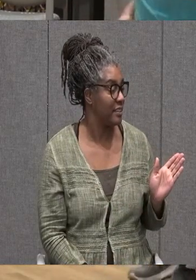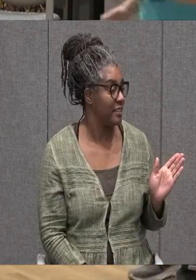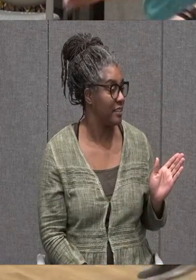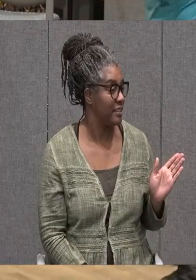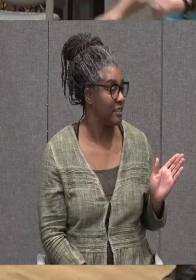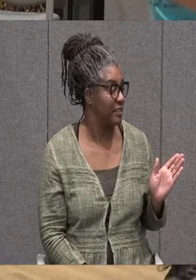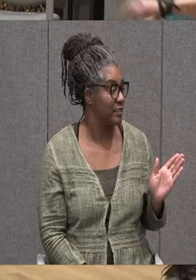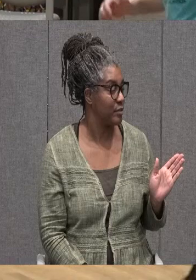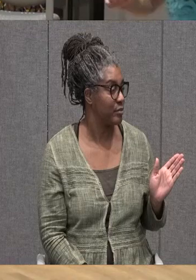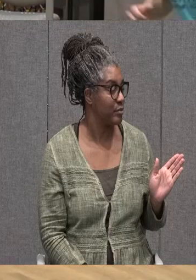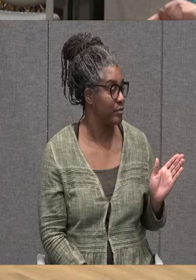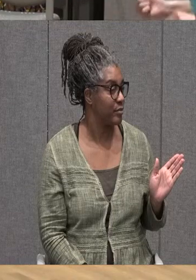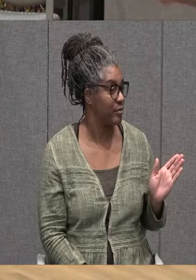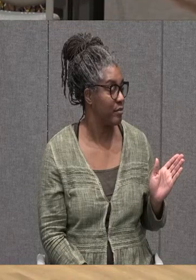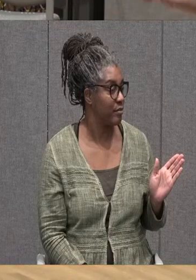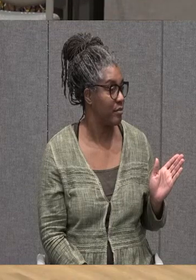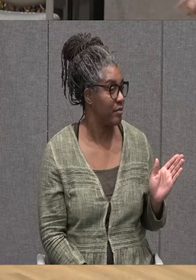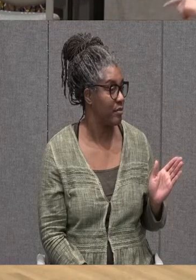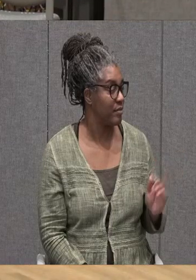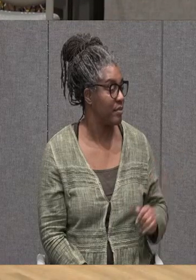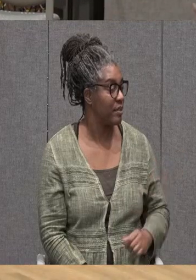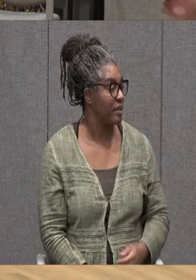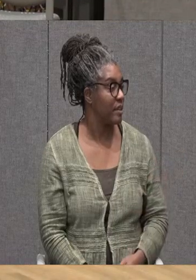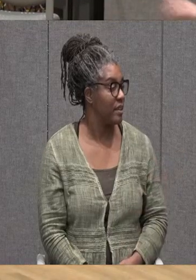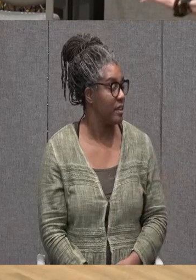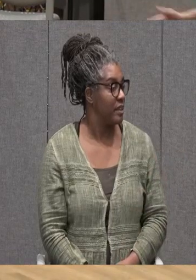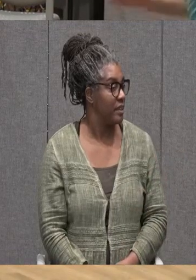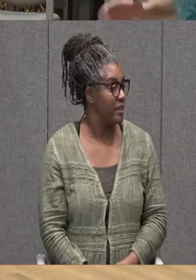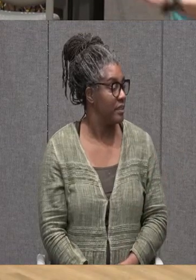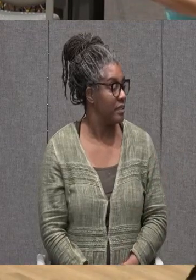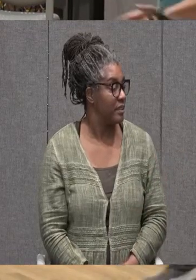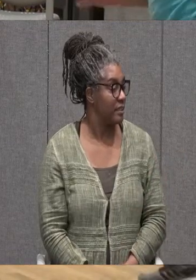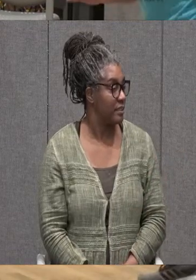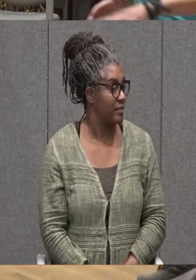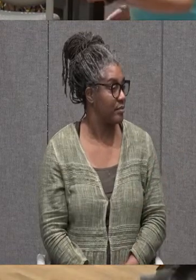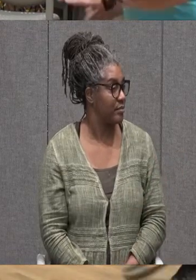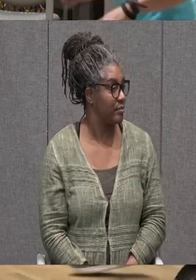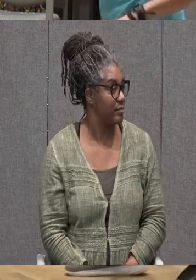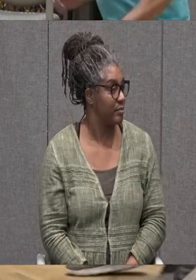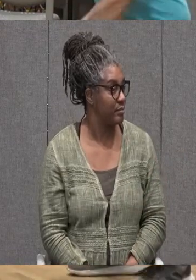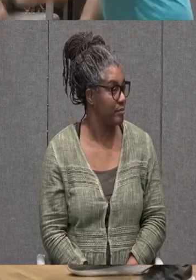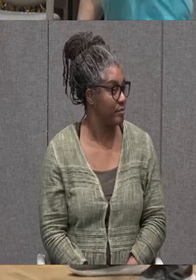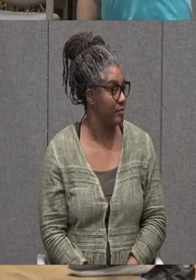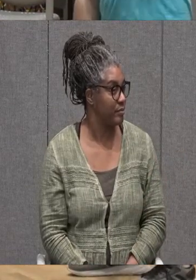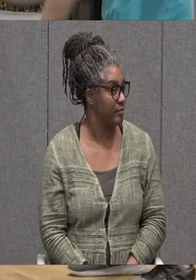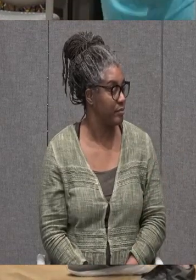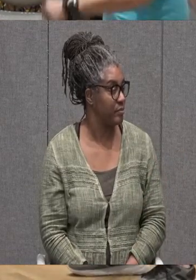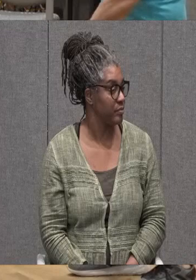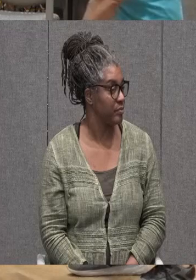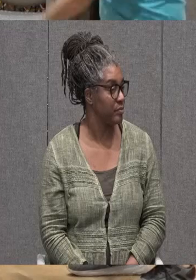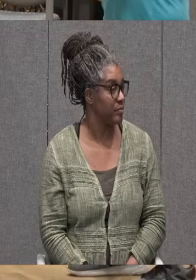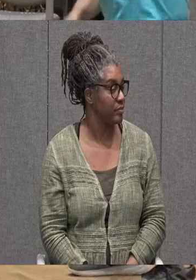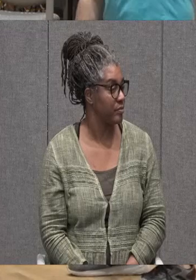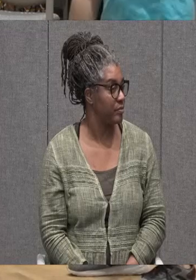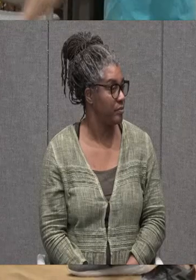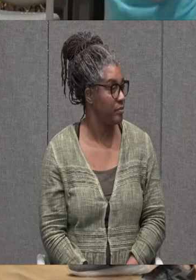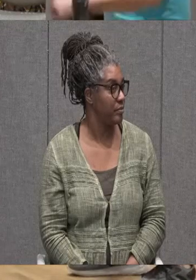Donald's all I need to the left, Daisy's what I see Monkey arms, Bit of Pluto in the sun